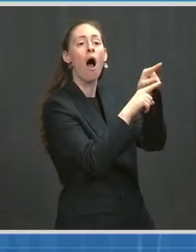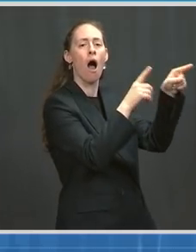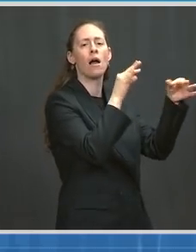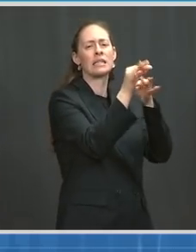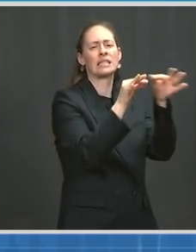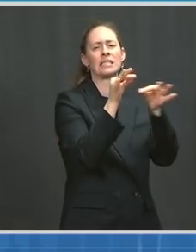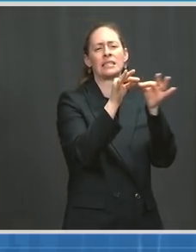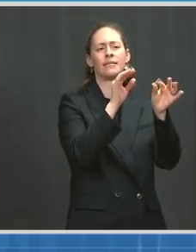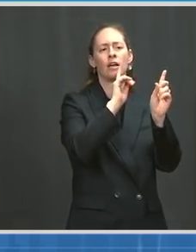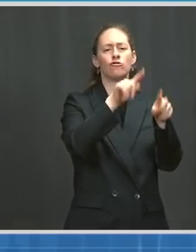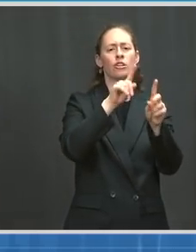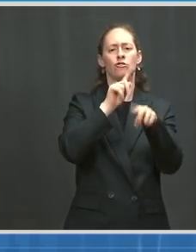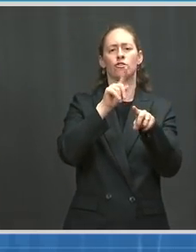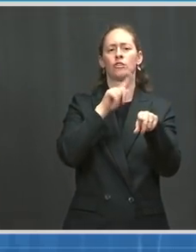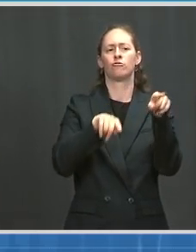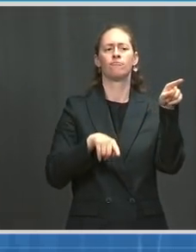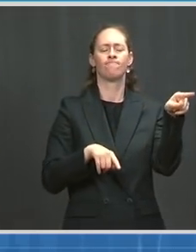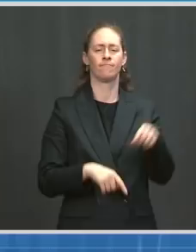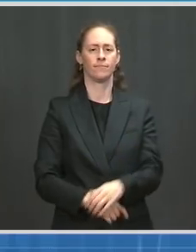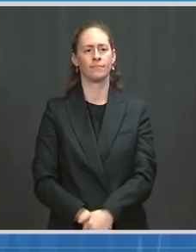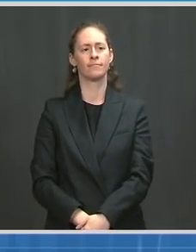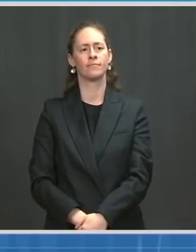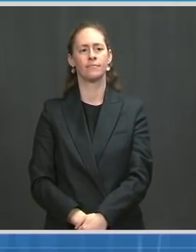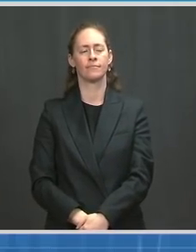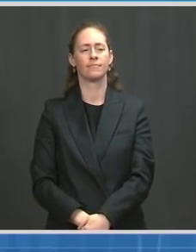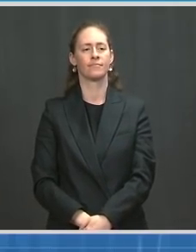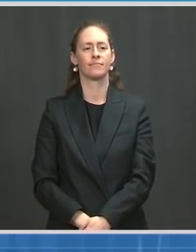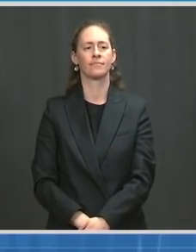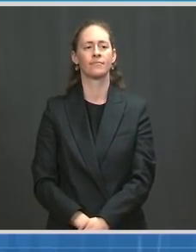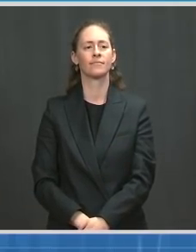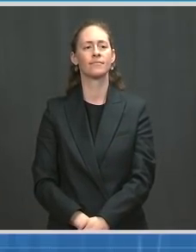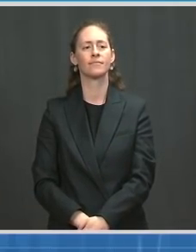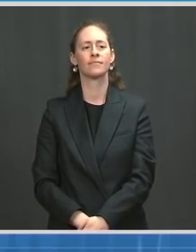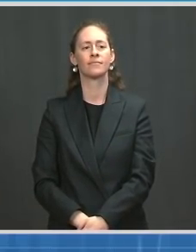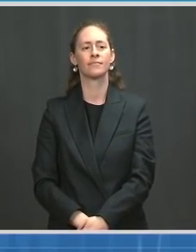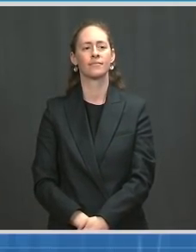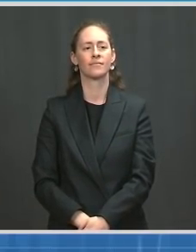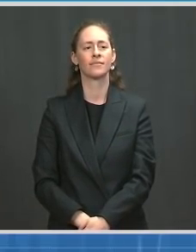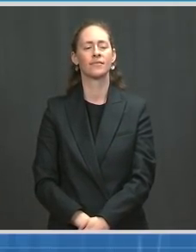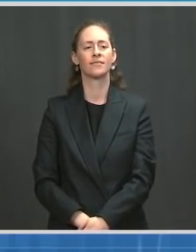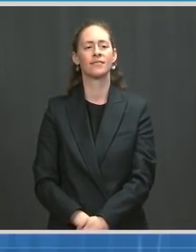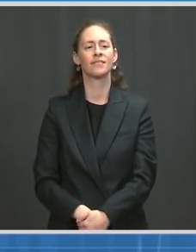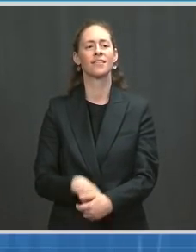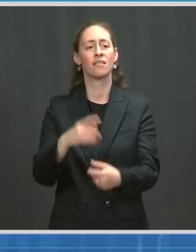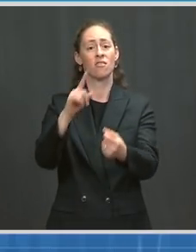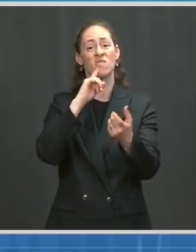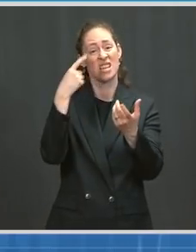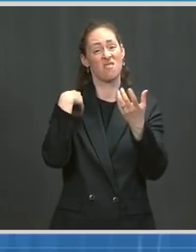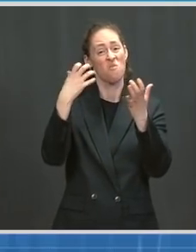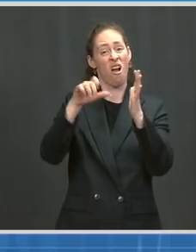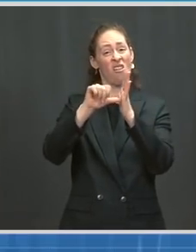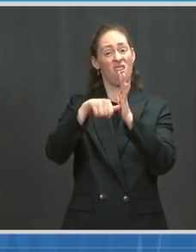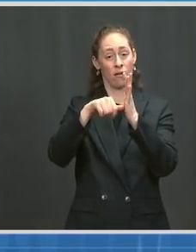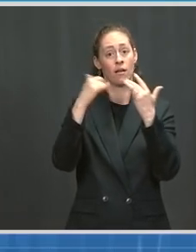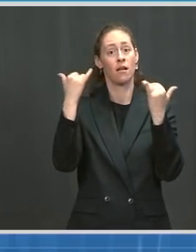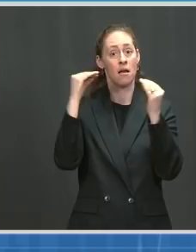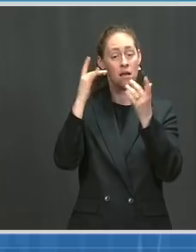The data continues to point, though, to access barriers being an important additional concern among people who are unvaccinated.